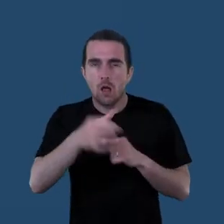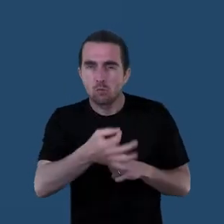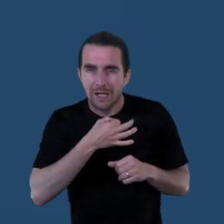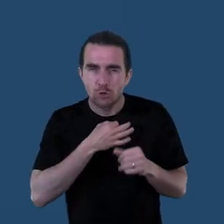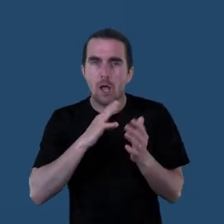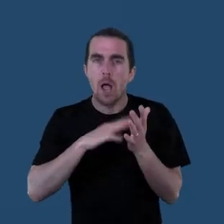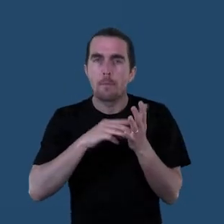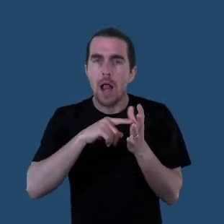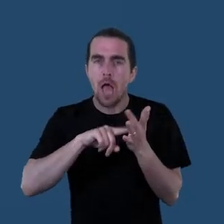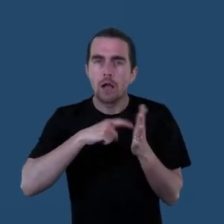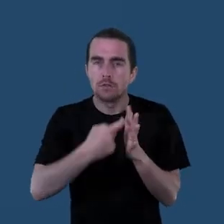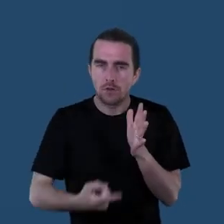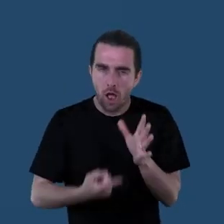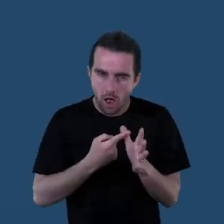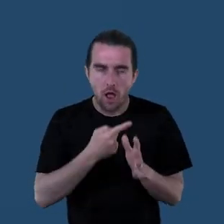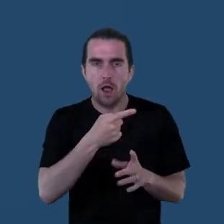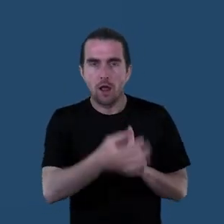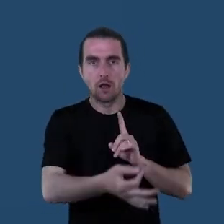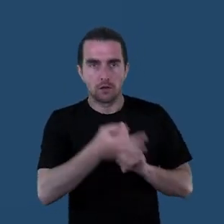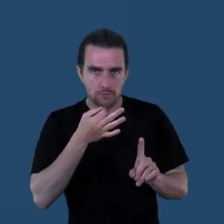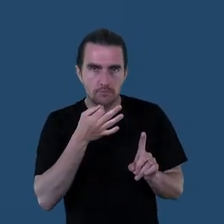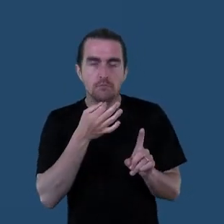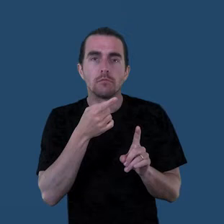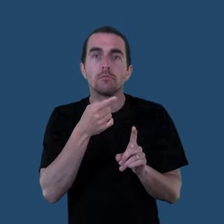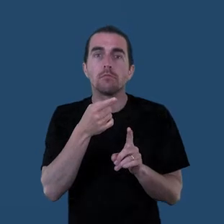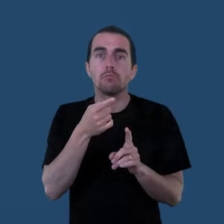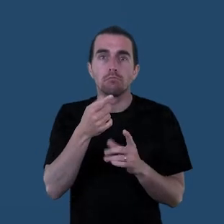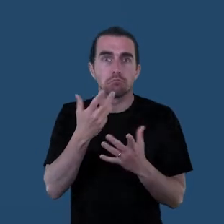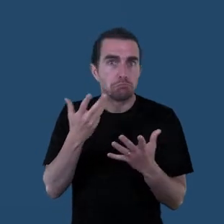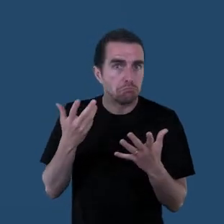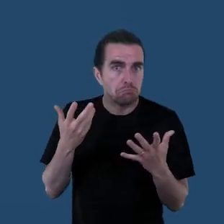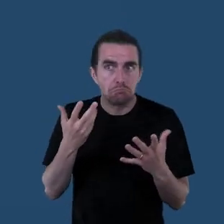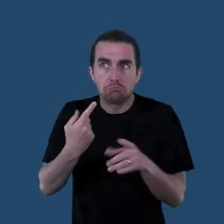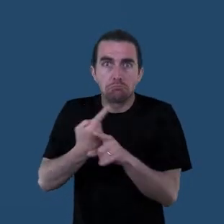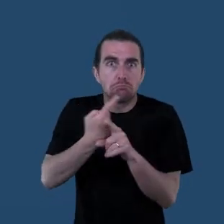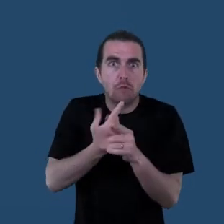this is a question from Malika, referring back to when we were talking about new species,